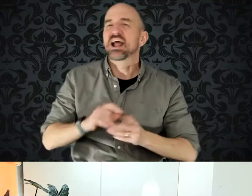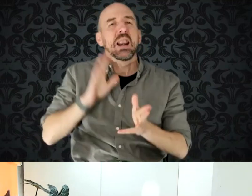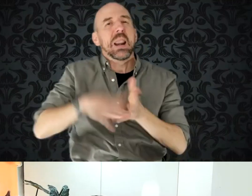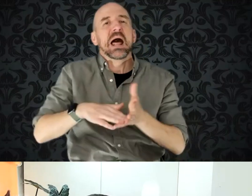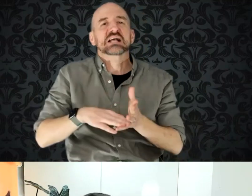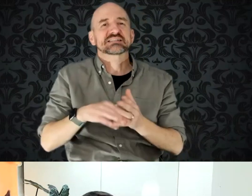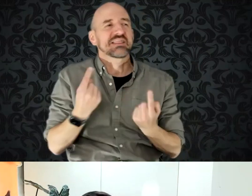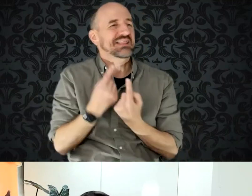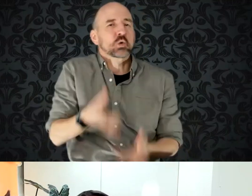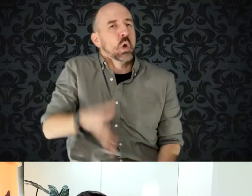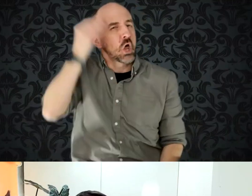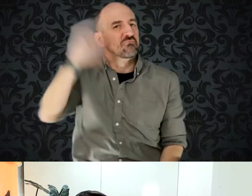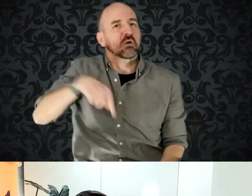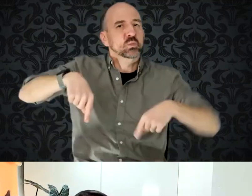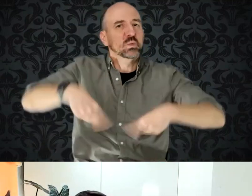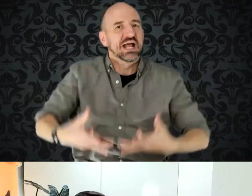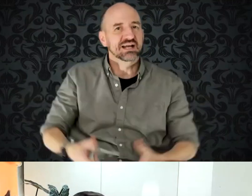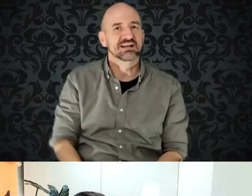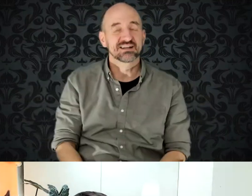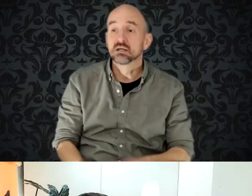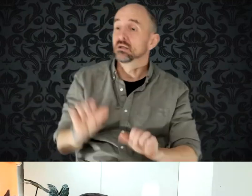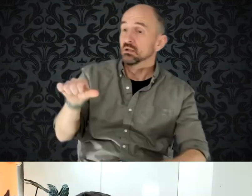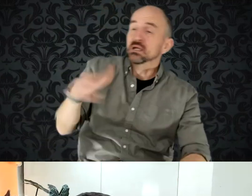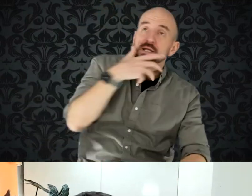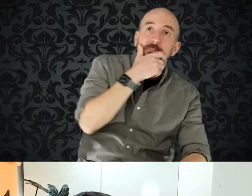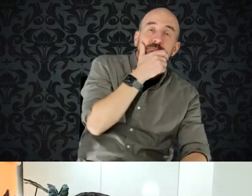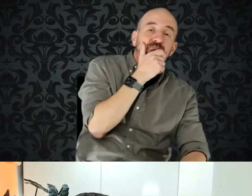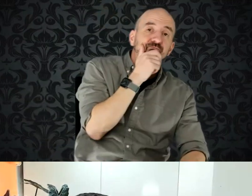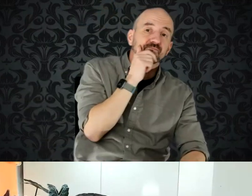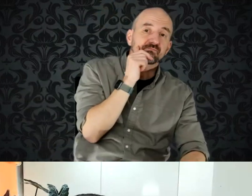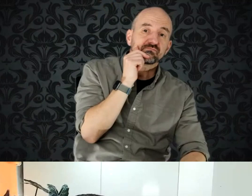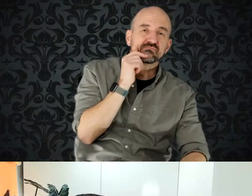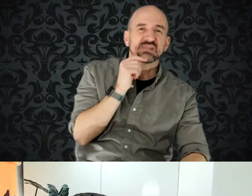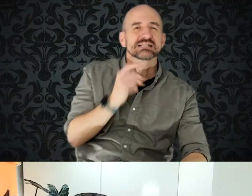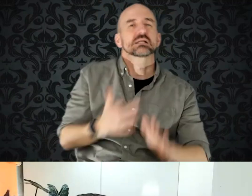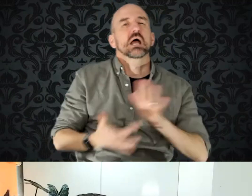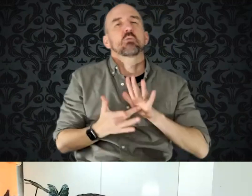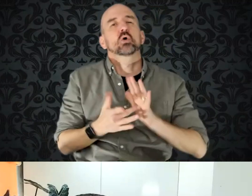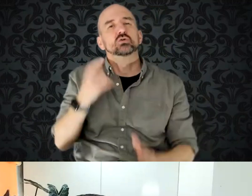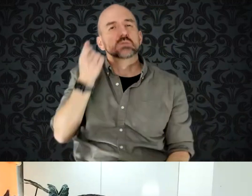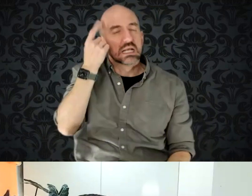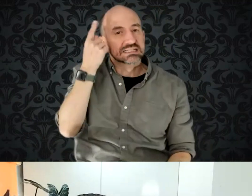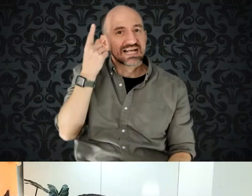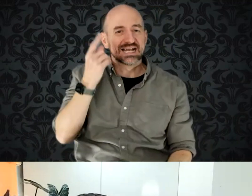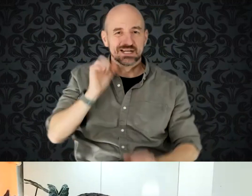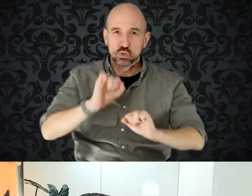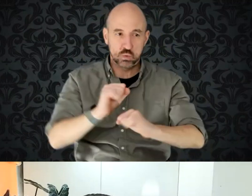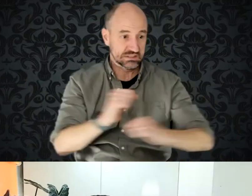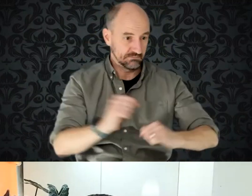bottom, just in case there is anybody who is brave enough to actually ask as the questions themselves. Just having a quick